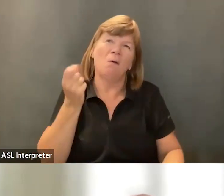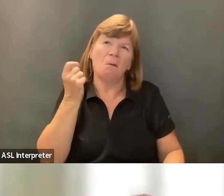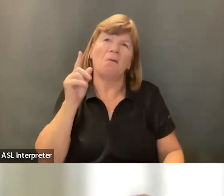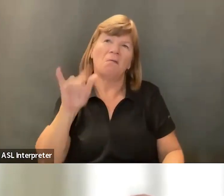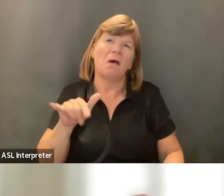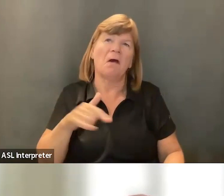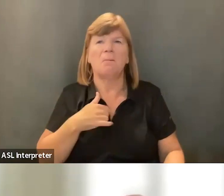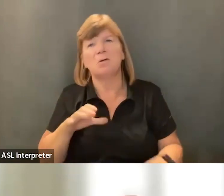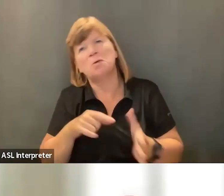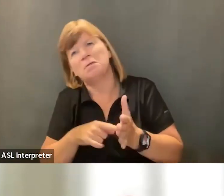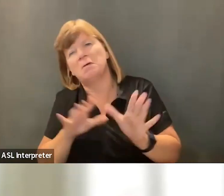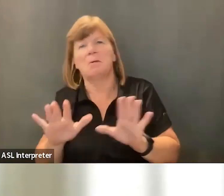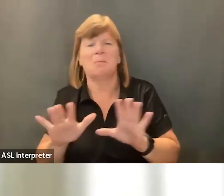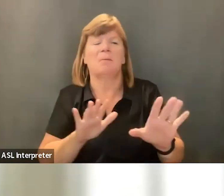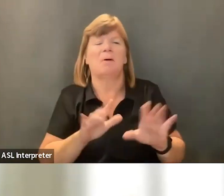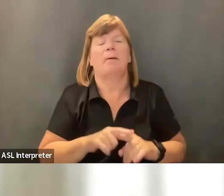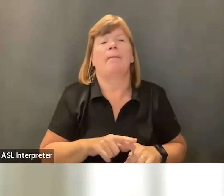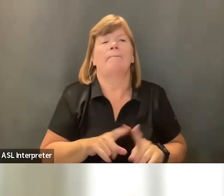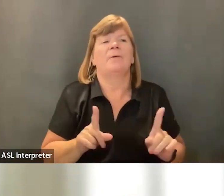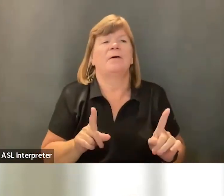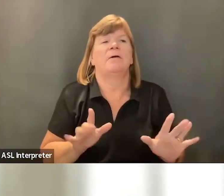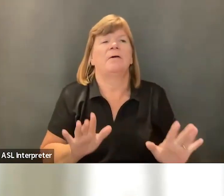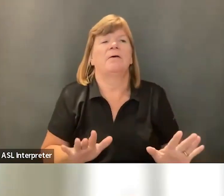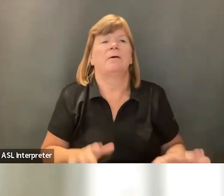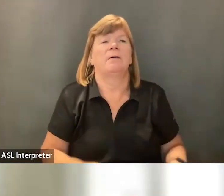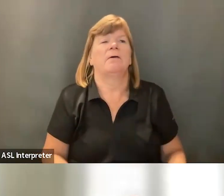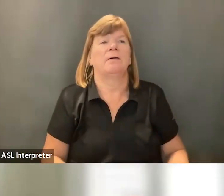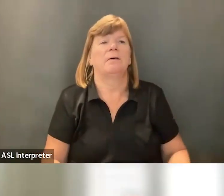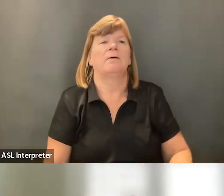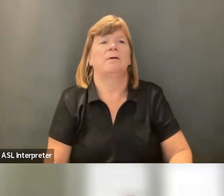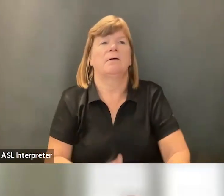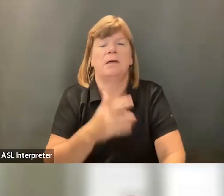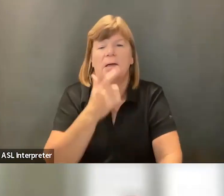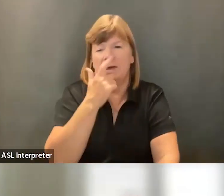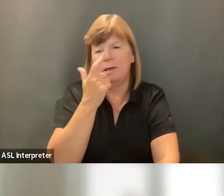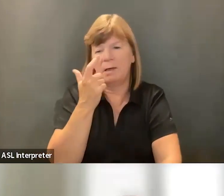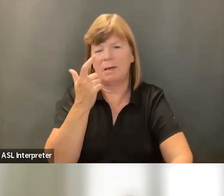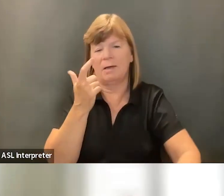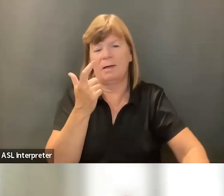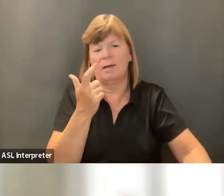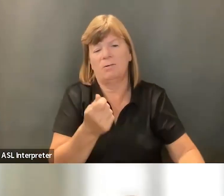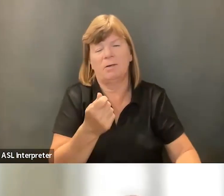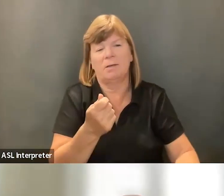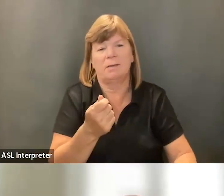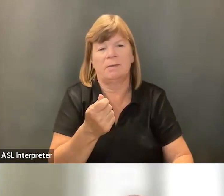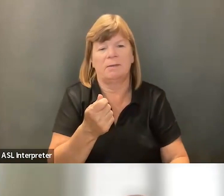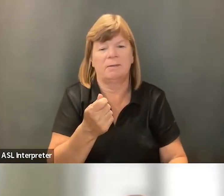so forth it's it's it's interesting that you know as a somebody's been in the field for a